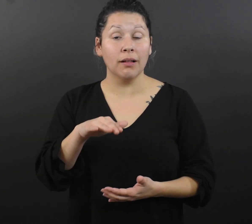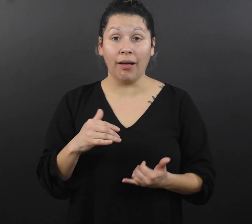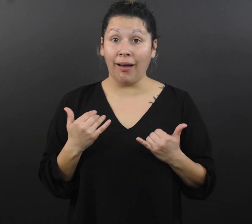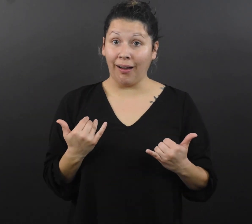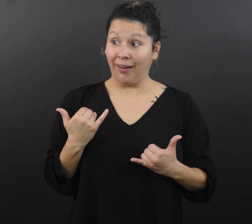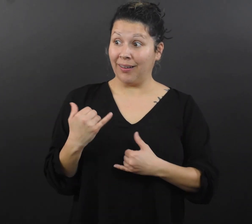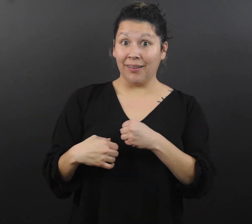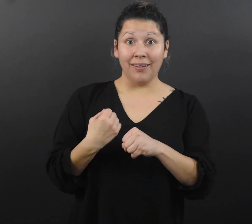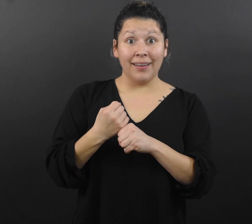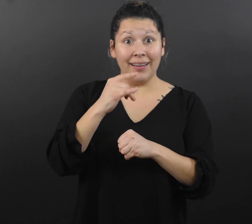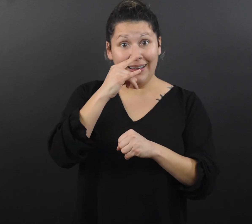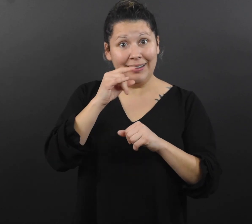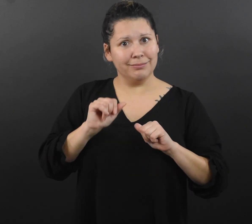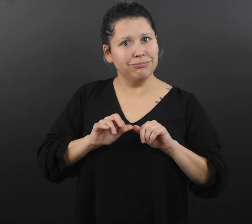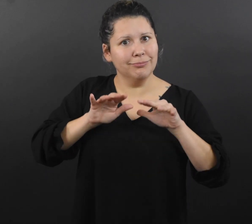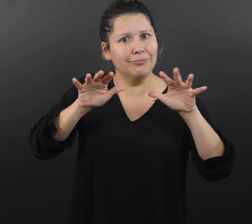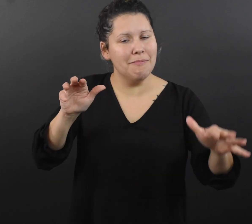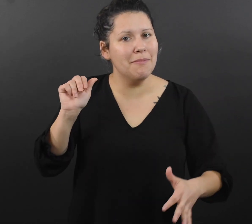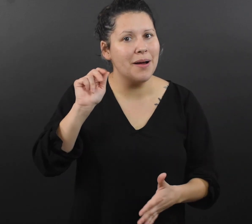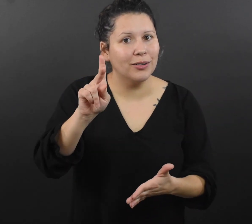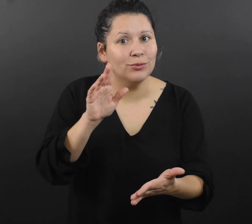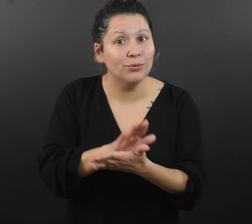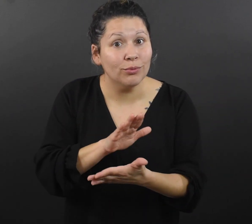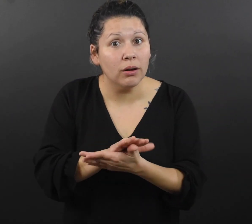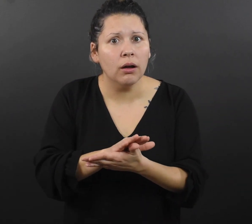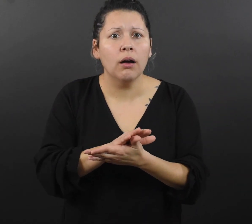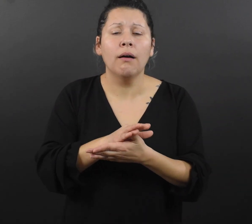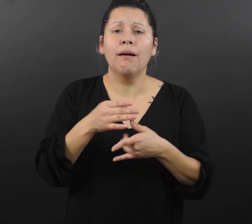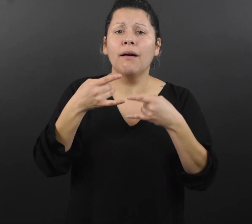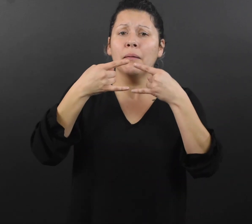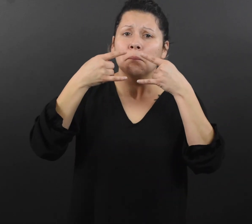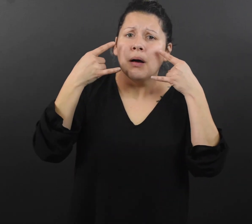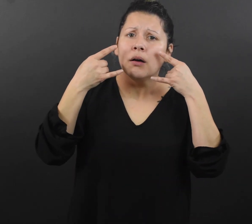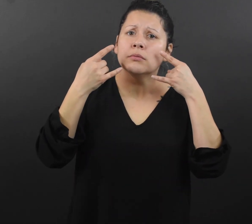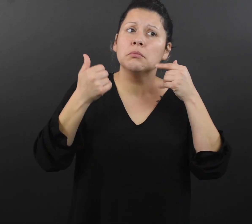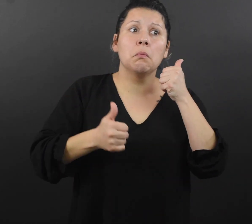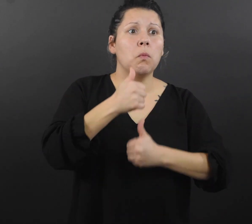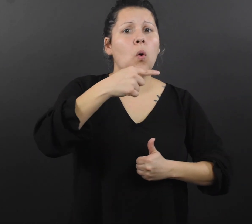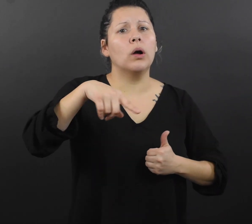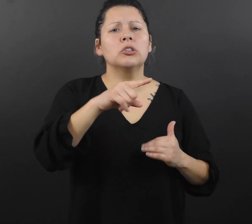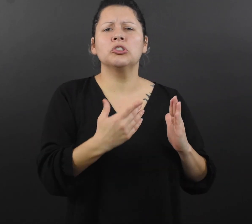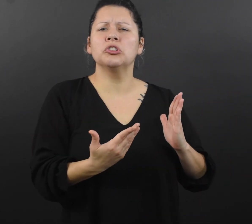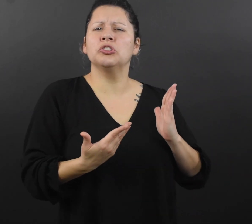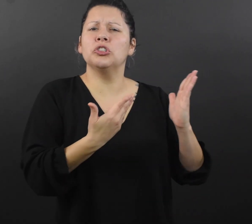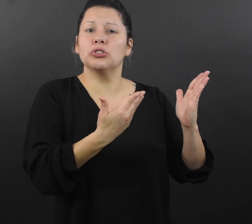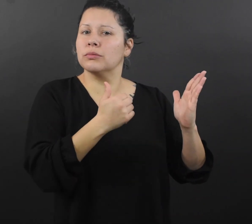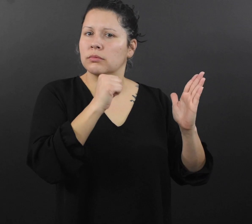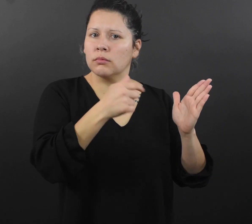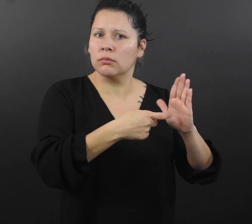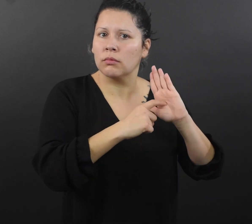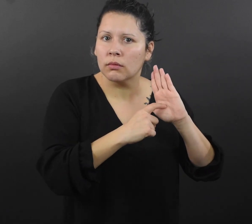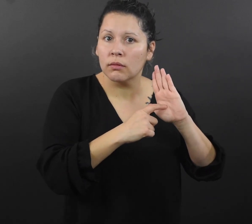This year, kids are back in school, masks are more of a suggestion in many places and Minnesota